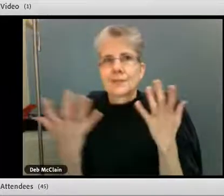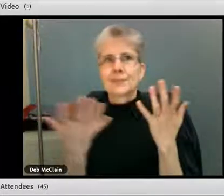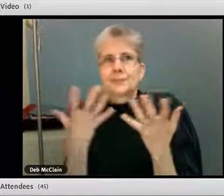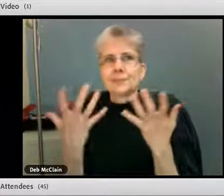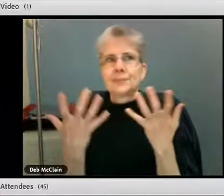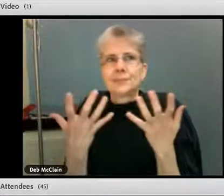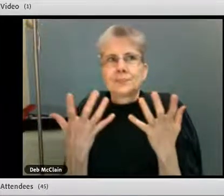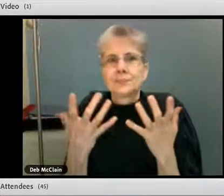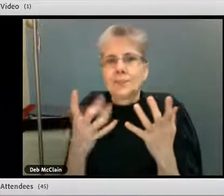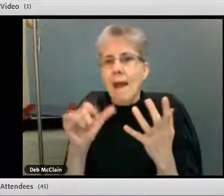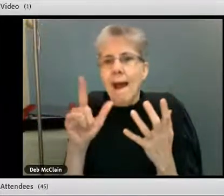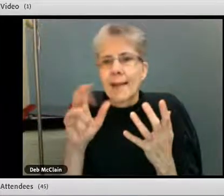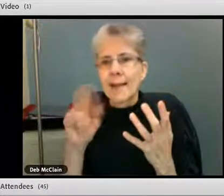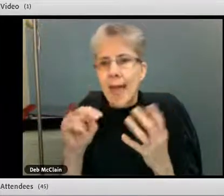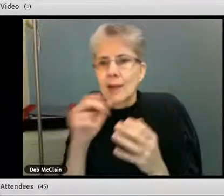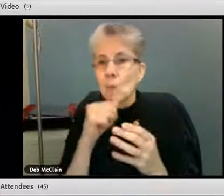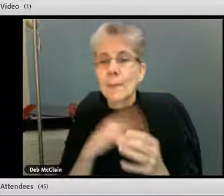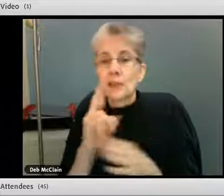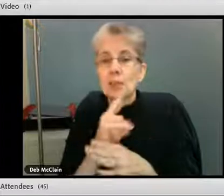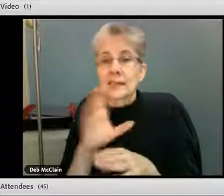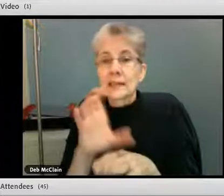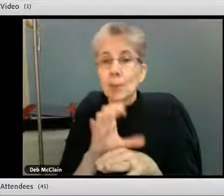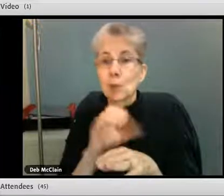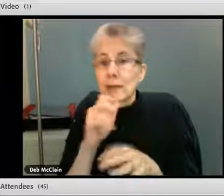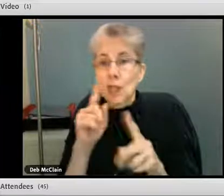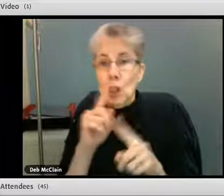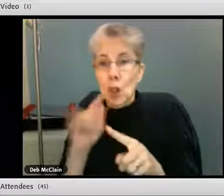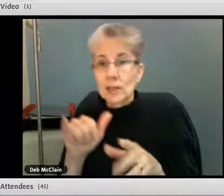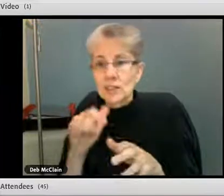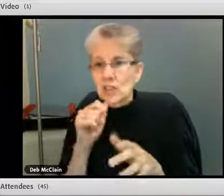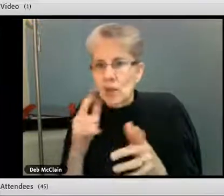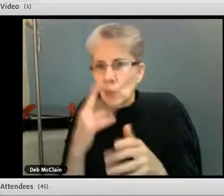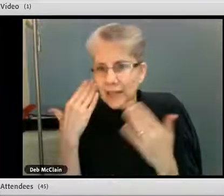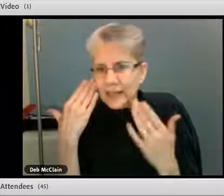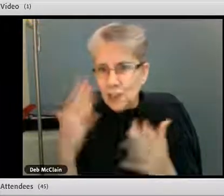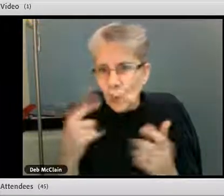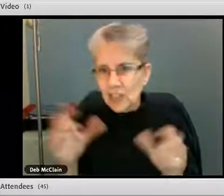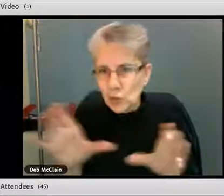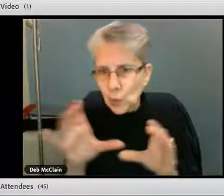that doesn't look like she doesn't know what she's doing." So it can be difficult.